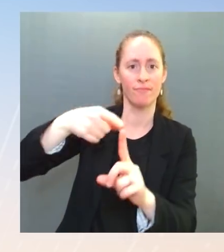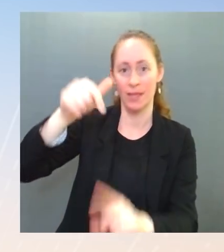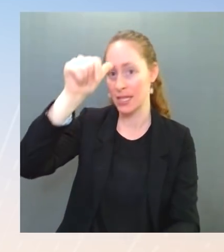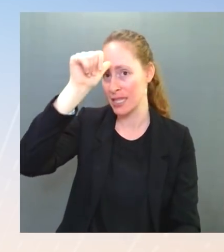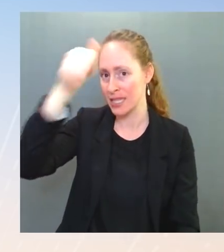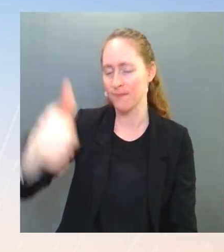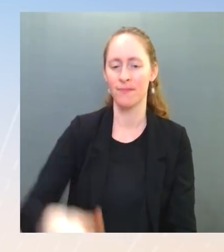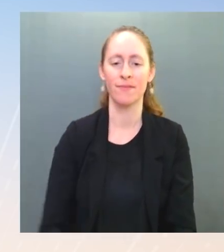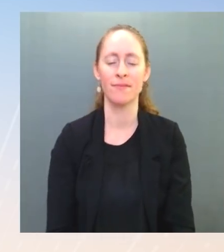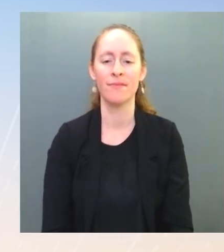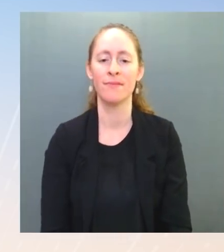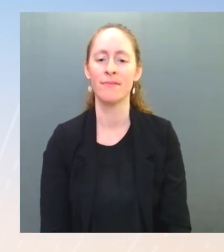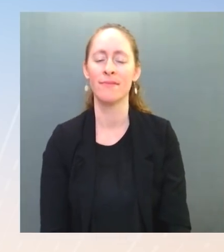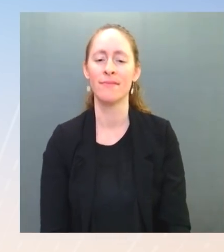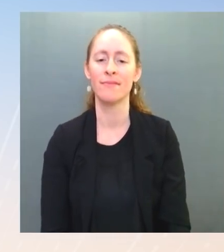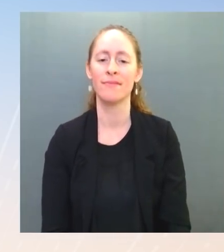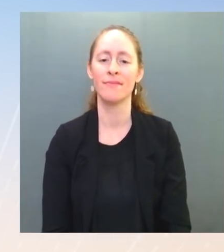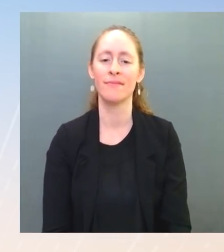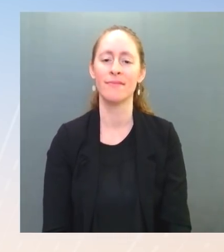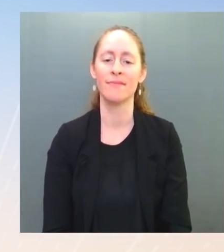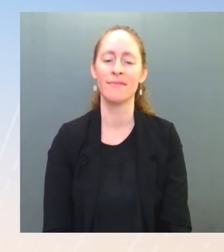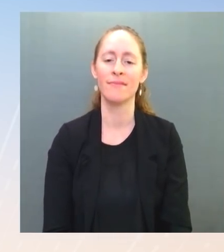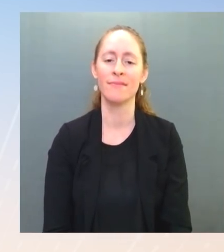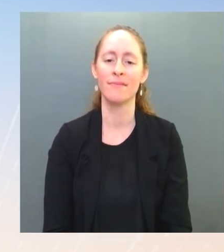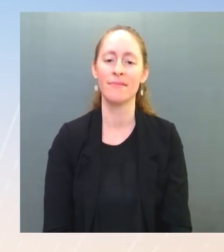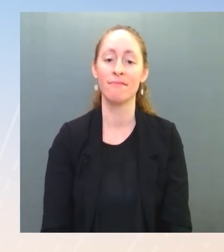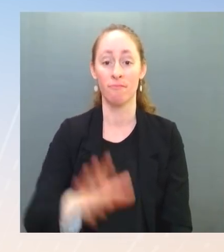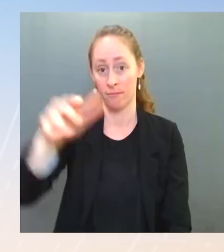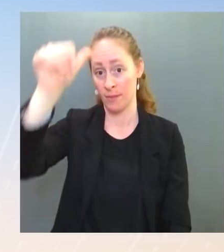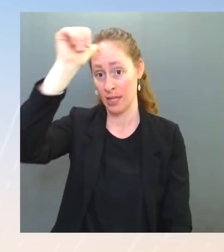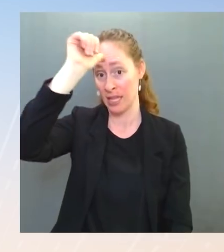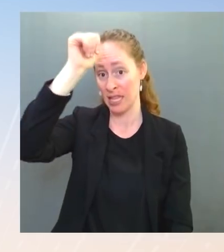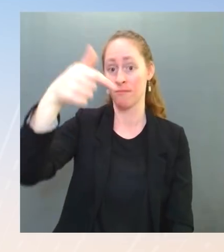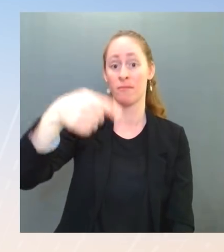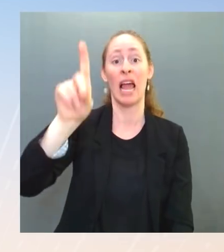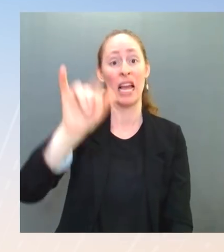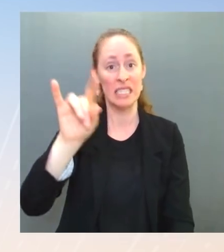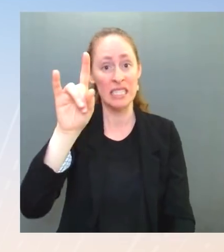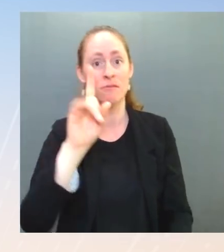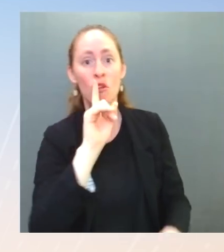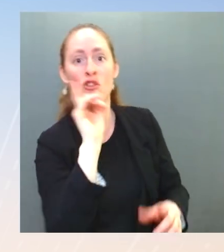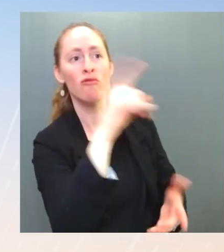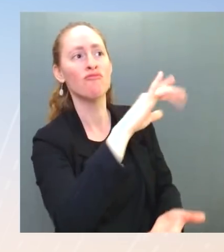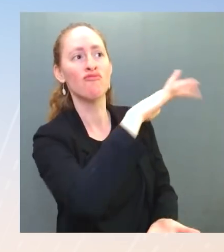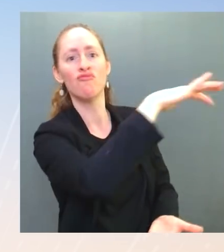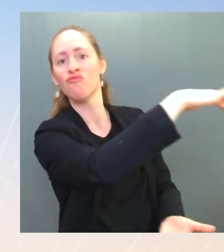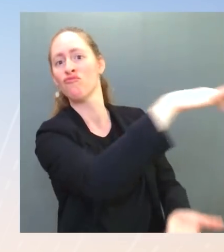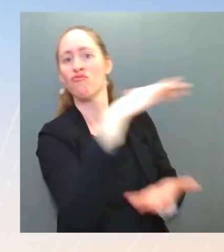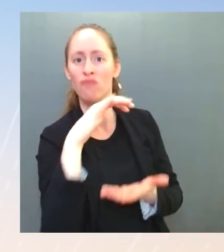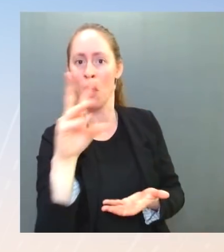on whether the U.S. would impose sanctions that would be triggered under the CAATSA or issue a waiver, should India go through with that purchase?